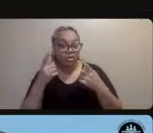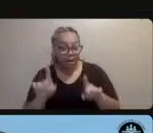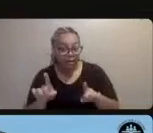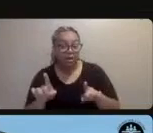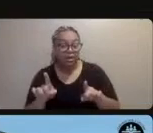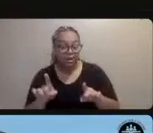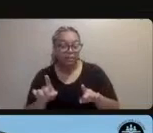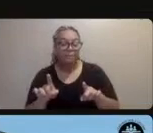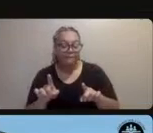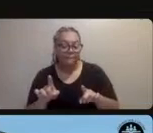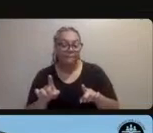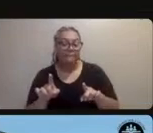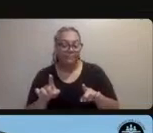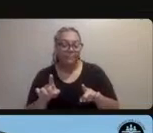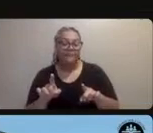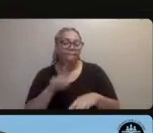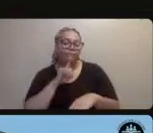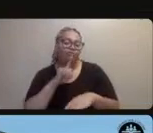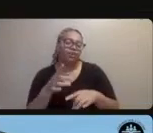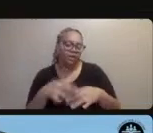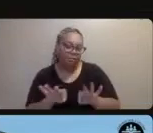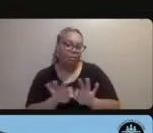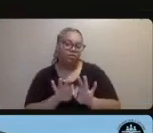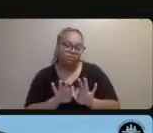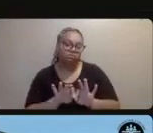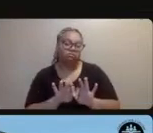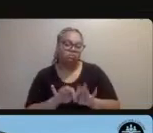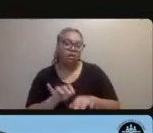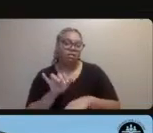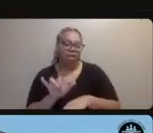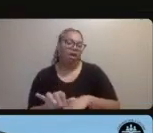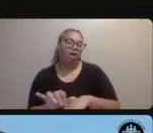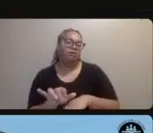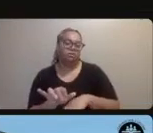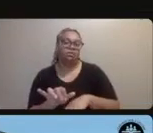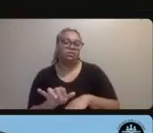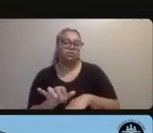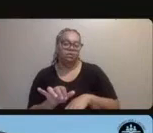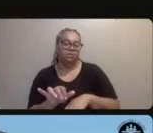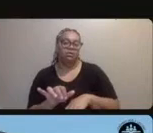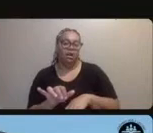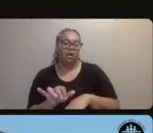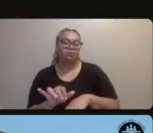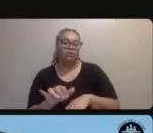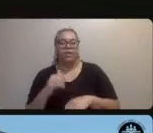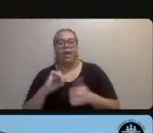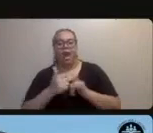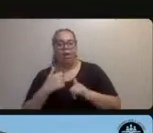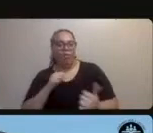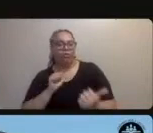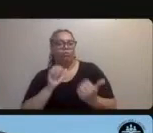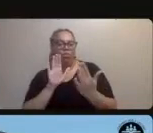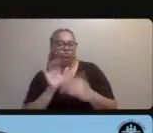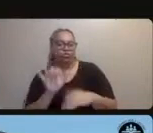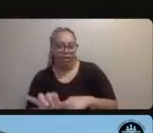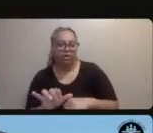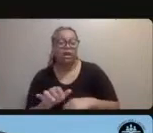SO I THINK REALLY REACHING OUT TO THE COMMUNITY AND TAPPING